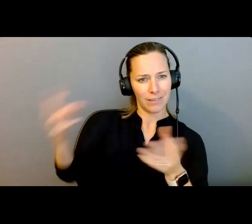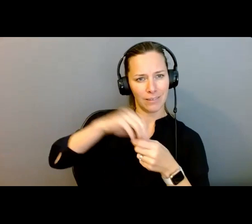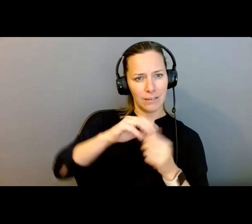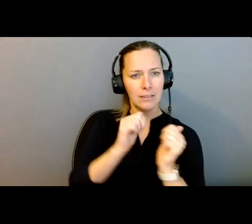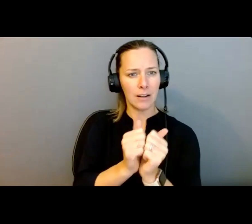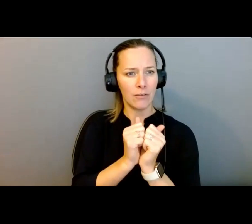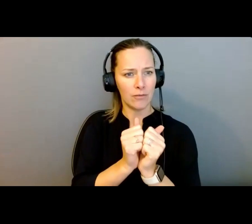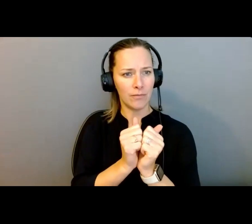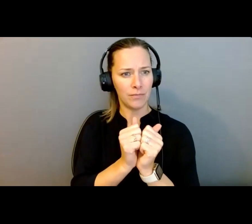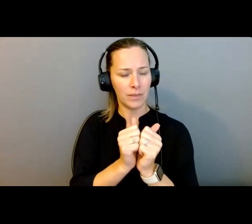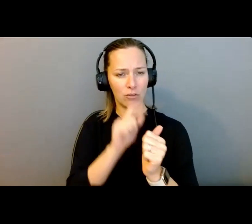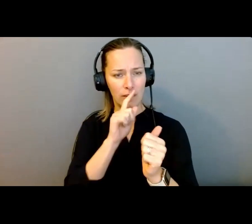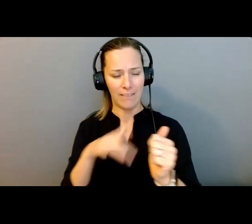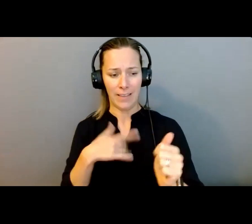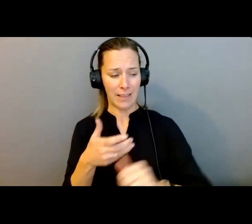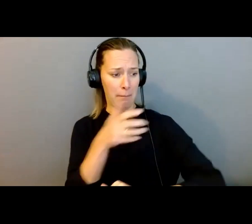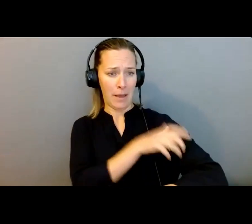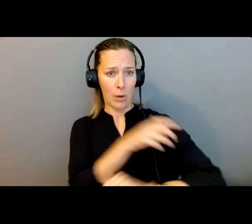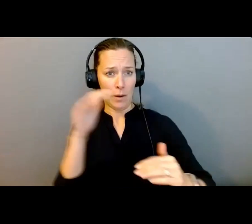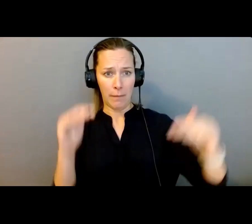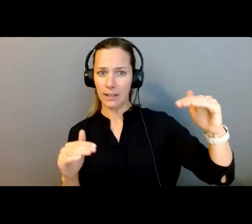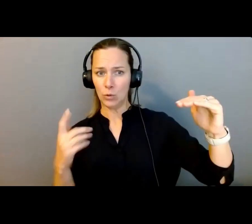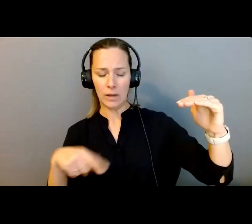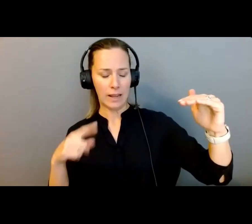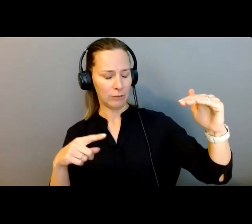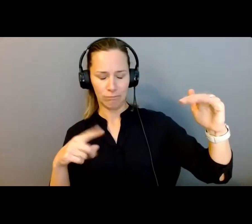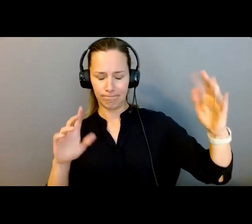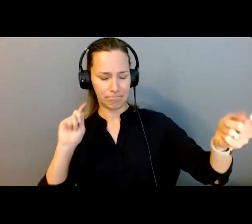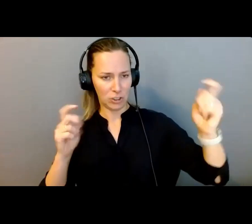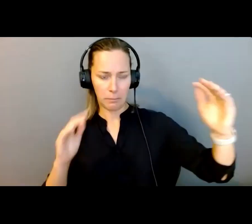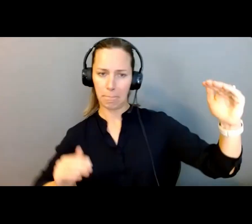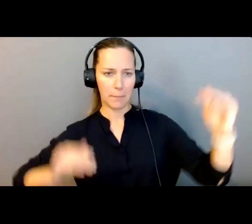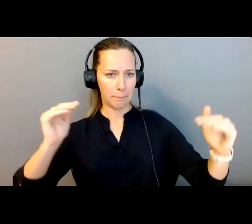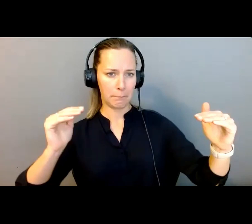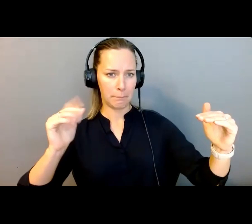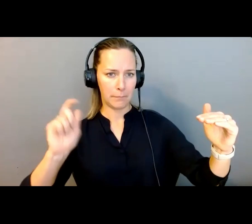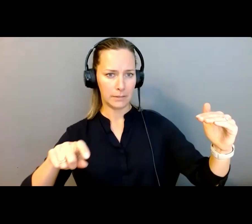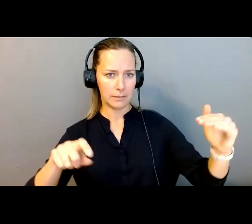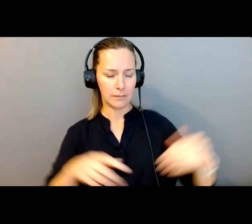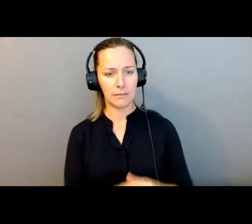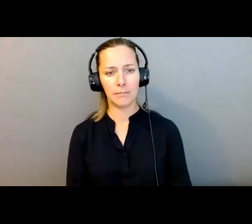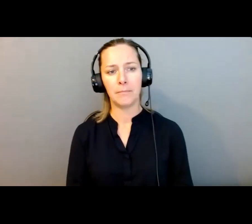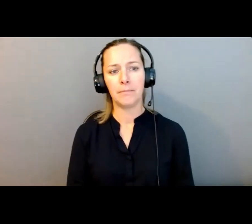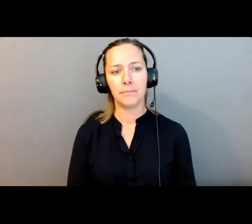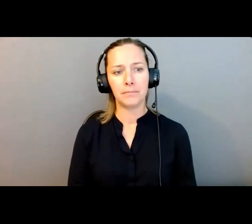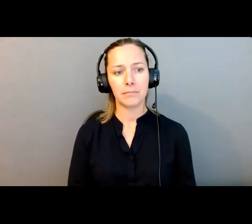very real power imbalances in this work. I would also think we'd want to have and ensure